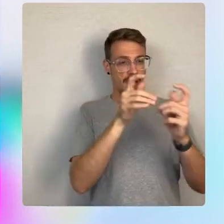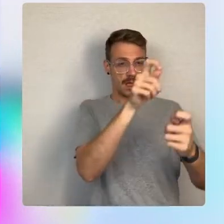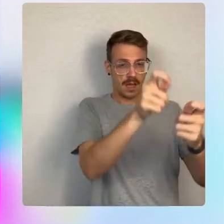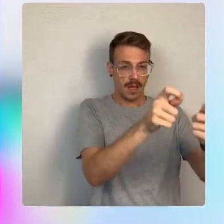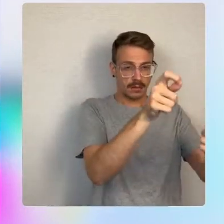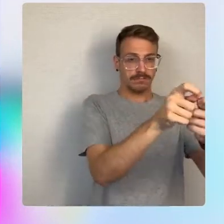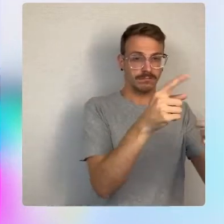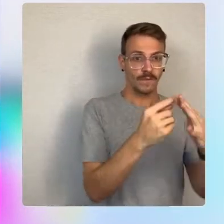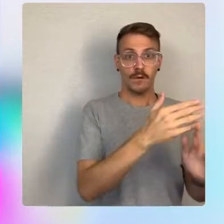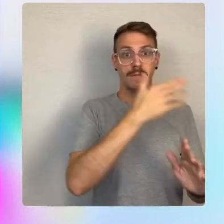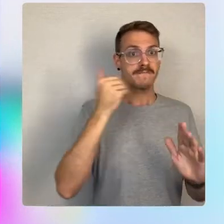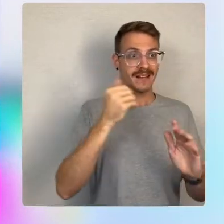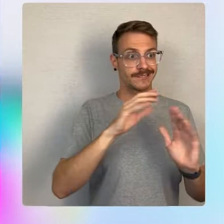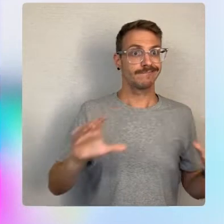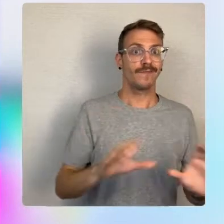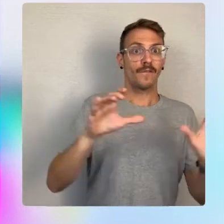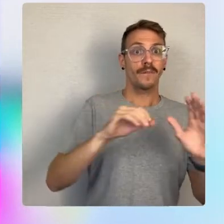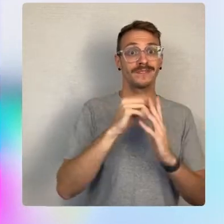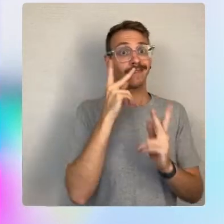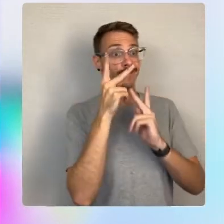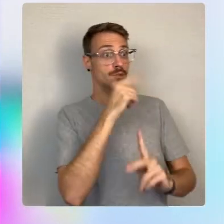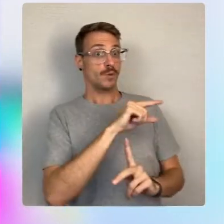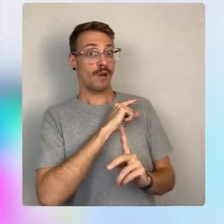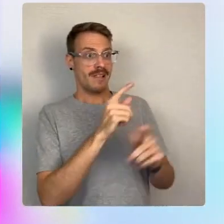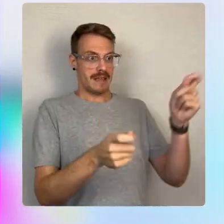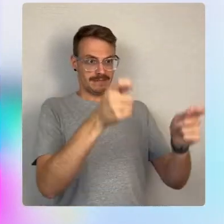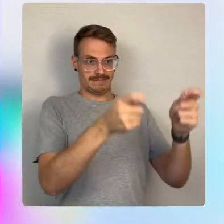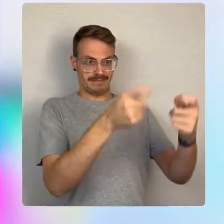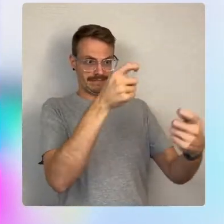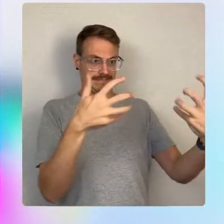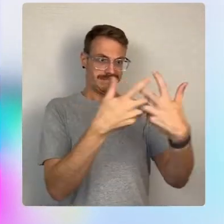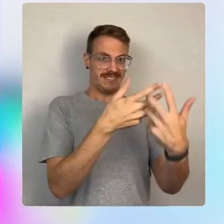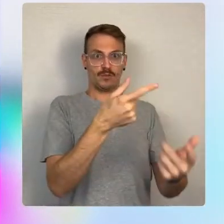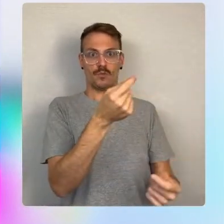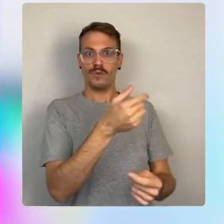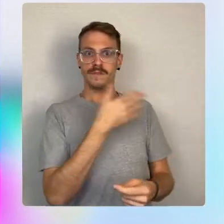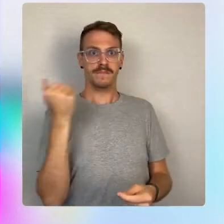for the best performance and the visual quality by choosing the right shader for your project.